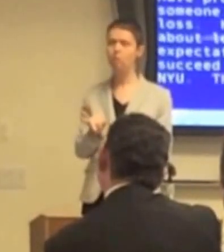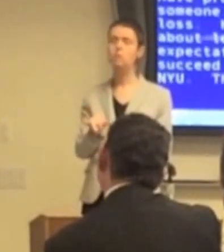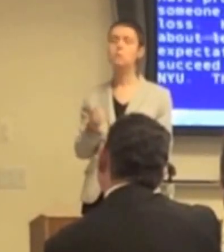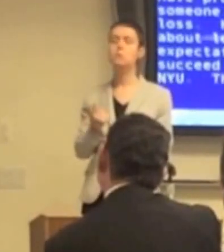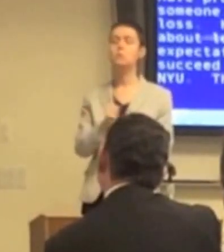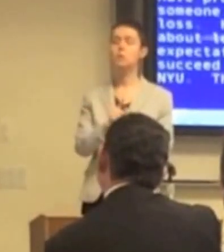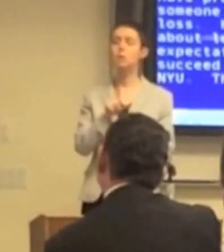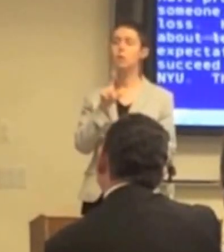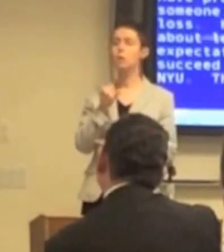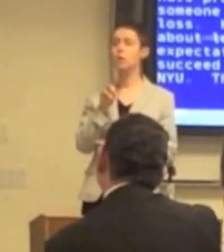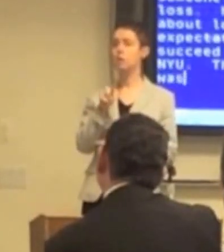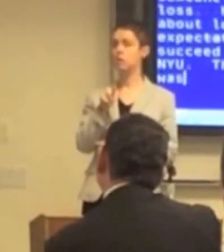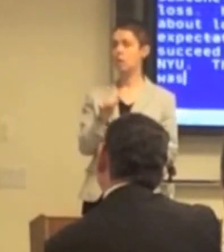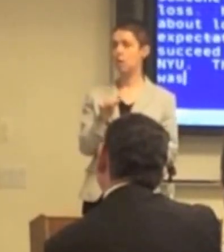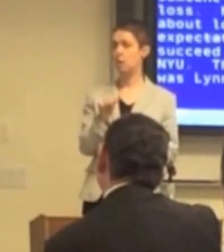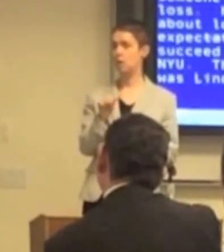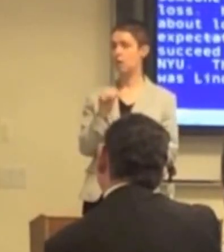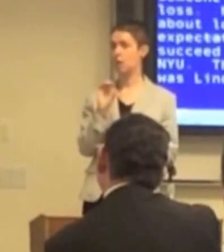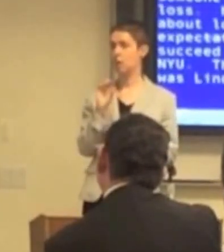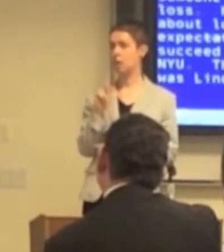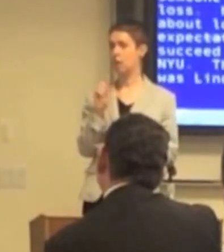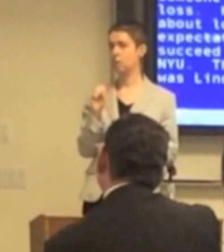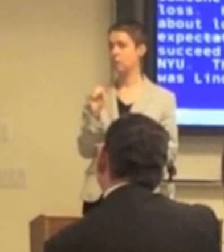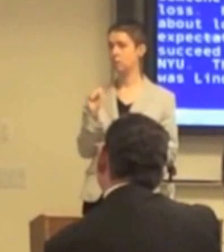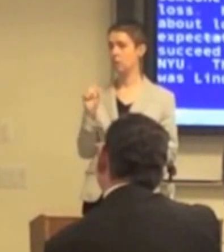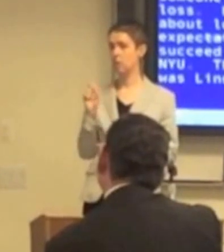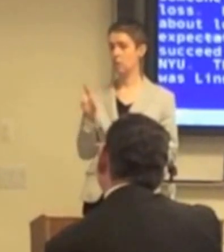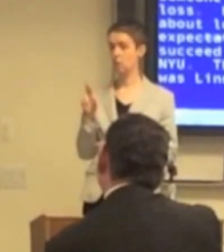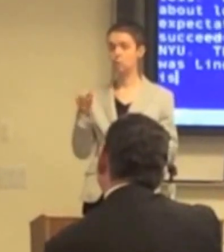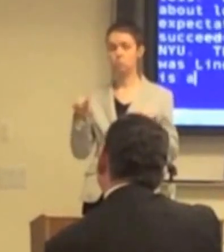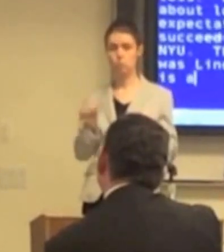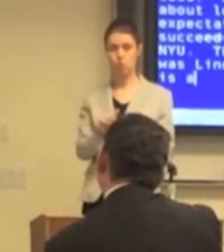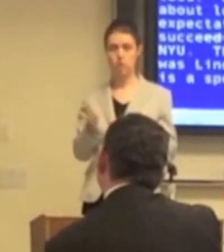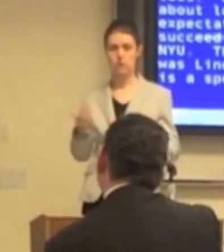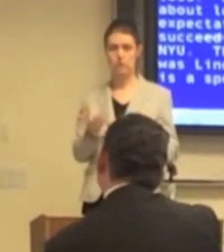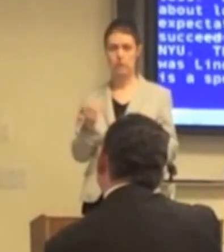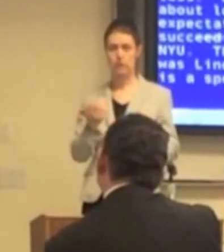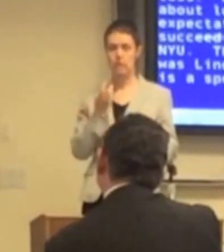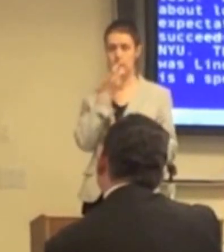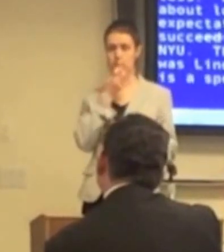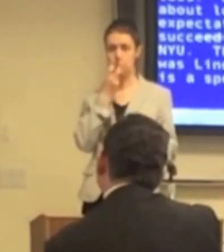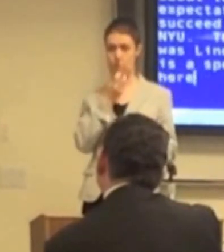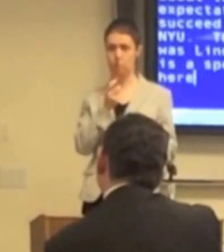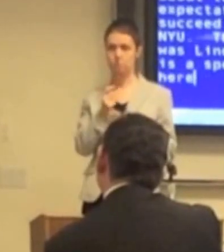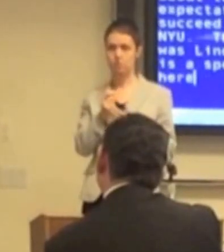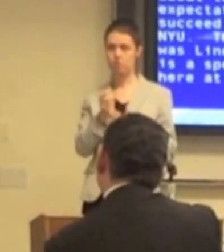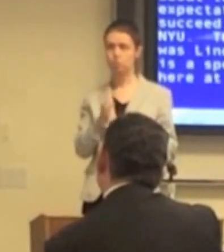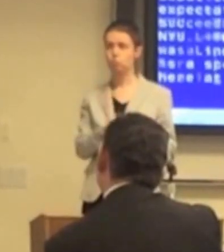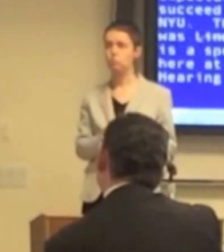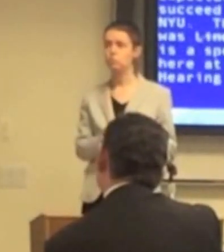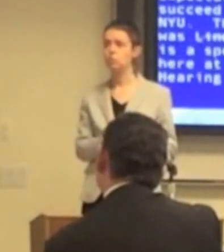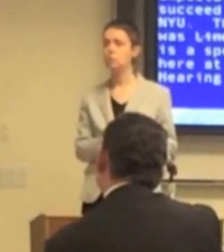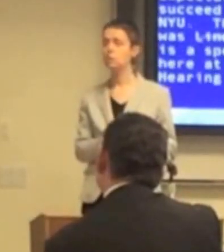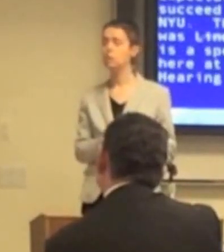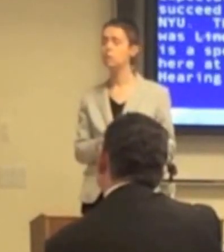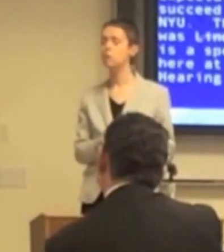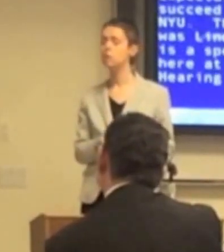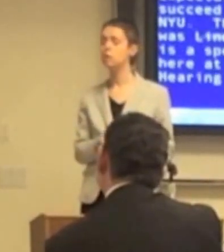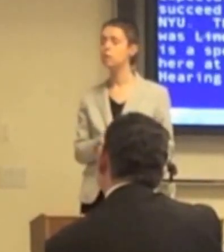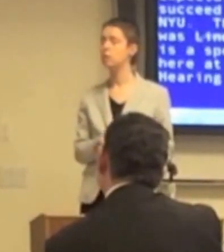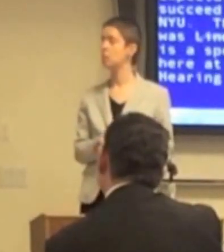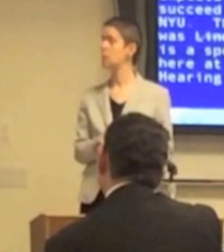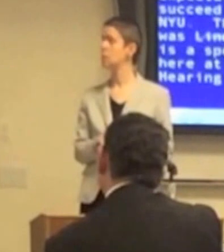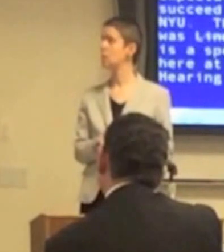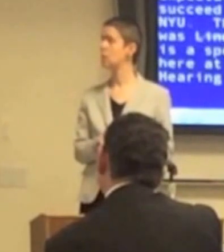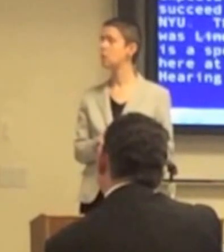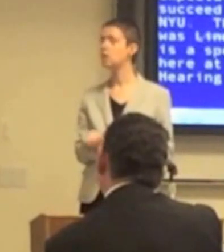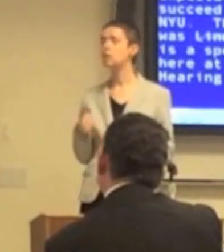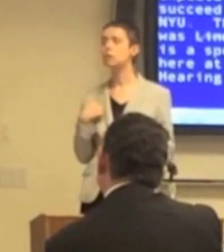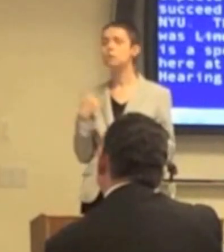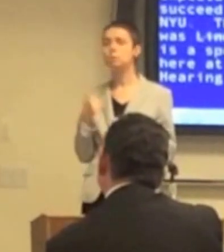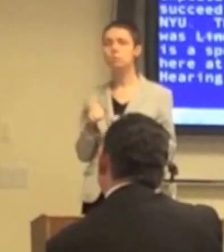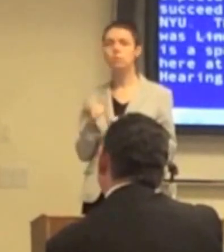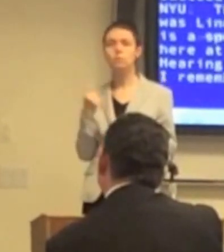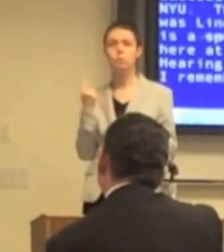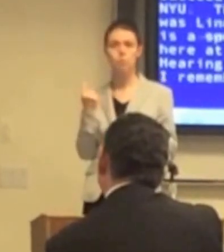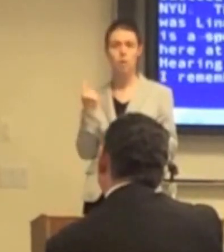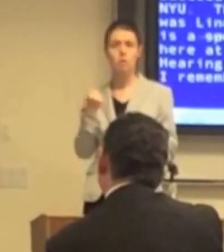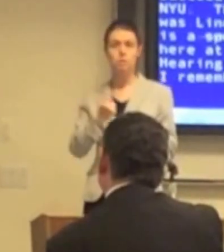Linda is a speech pathologist here at the Center for Hearing and Communication.